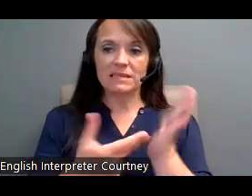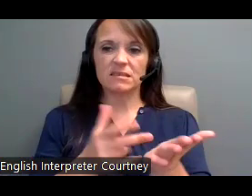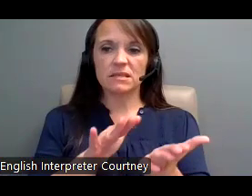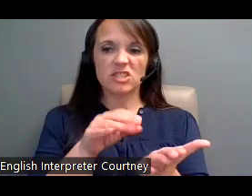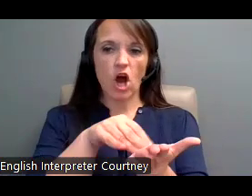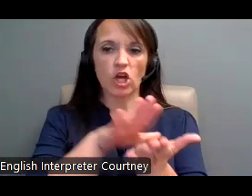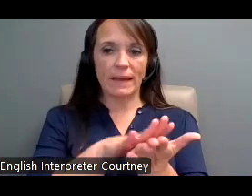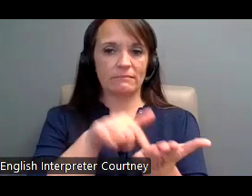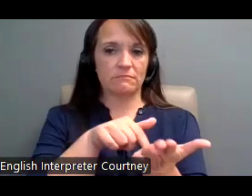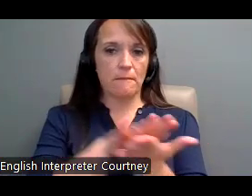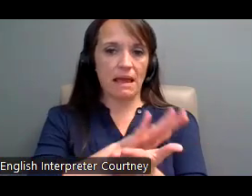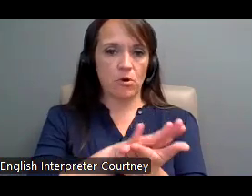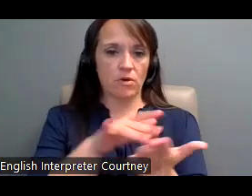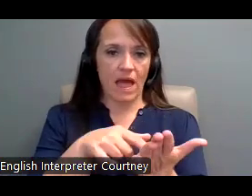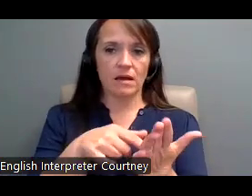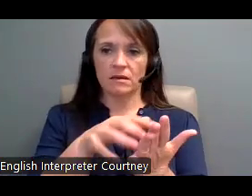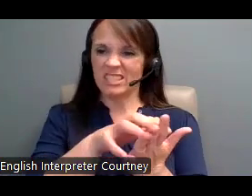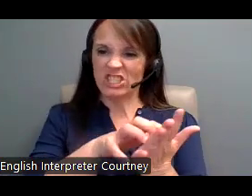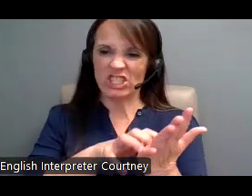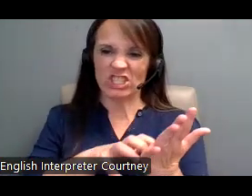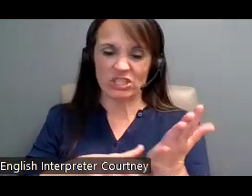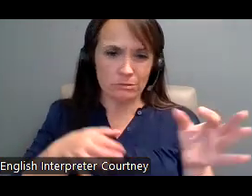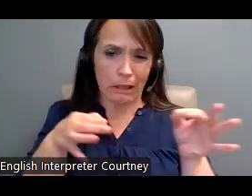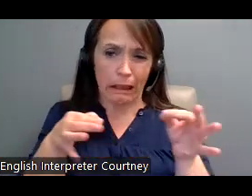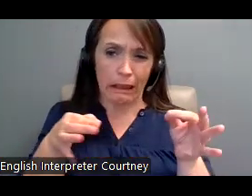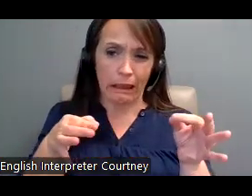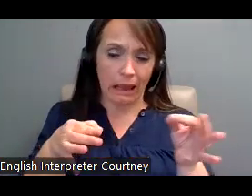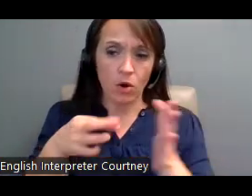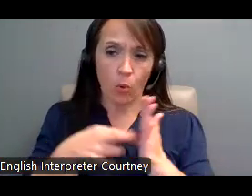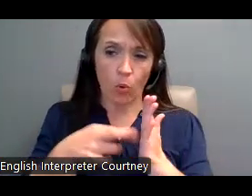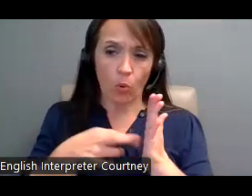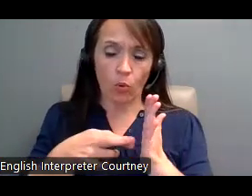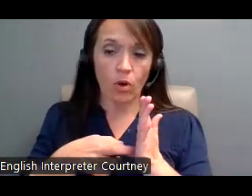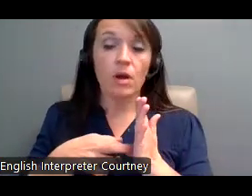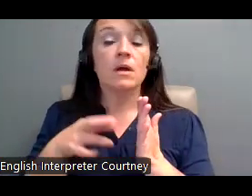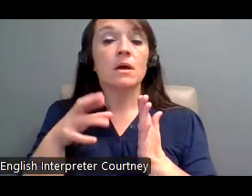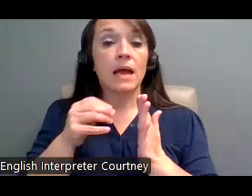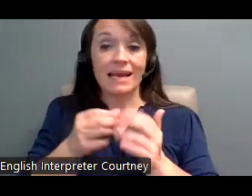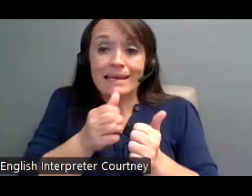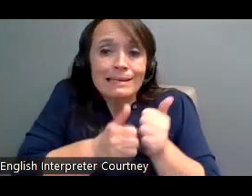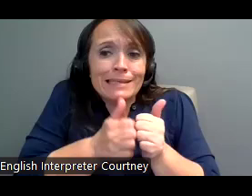the rules of Medicaid. It outlines each state's Medicaid program and that is an important thing to